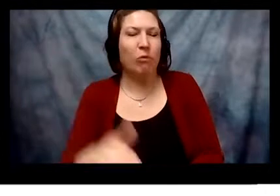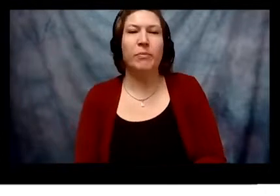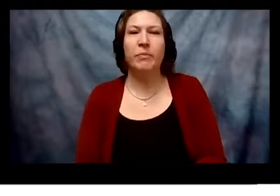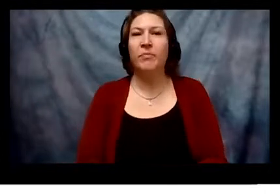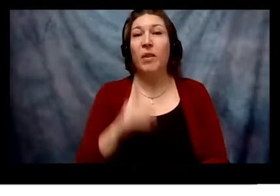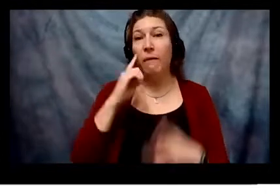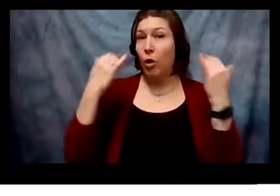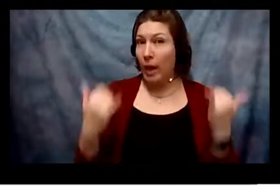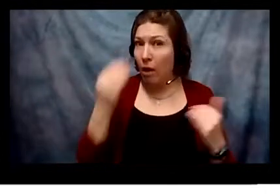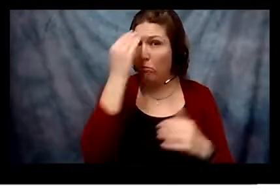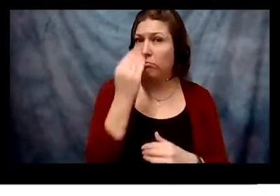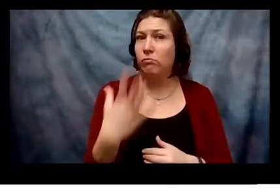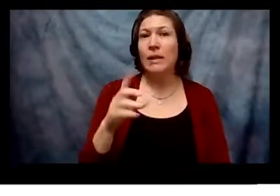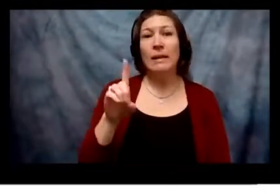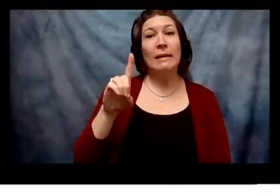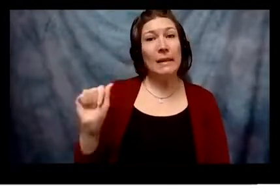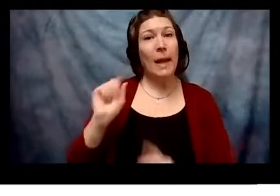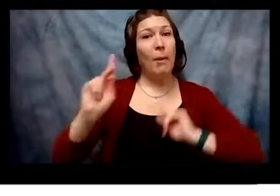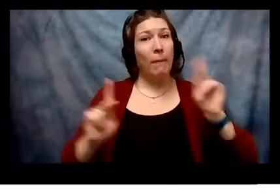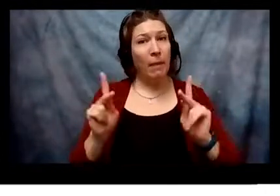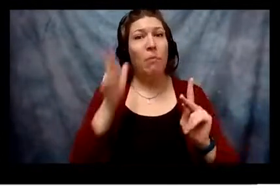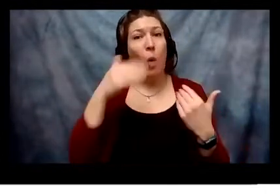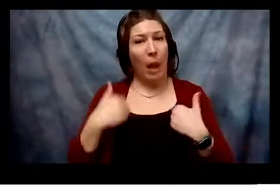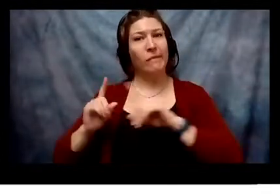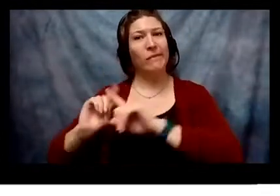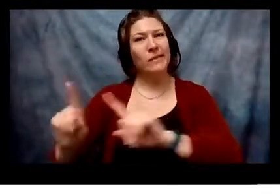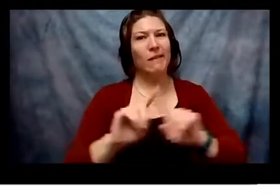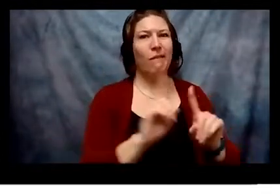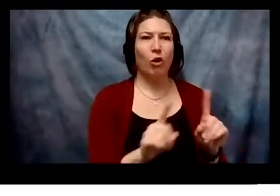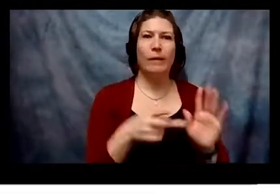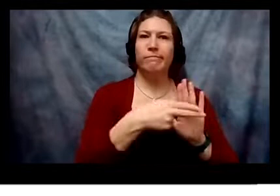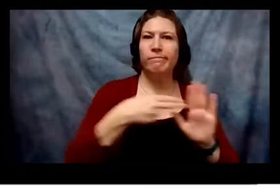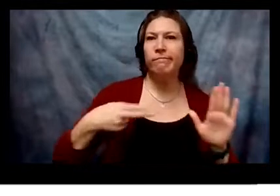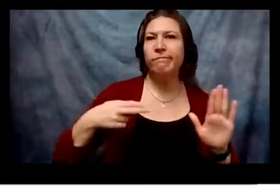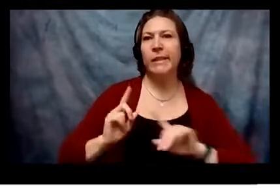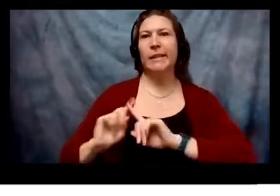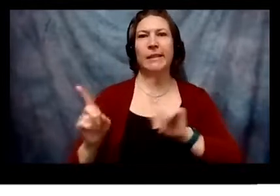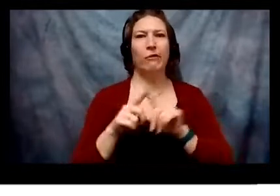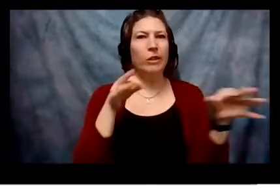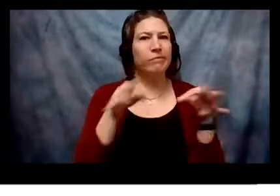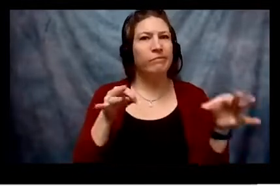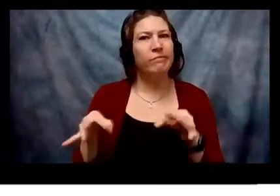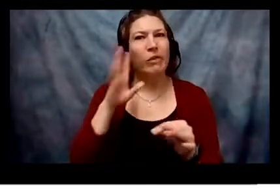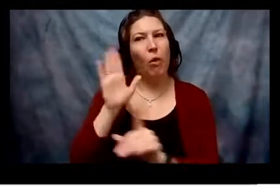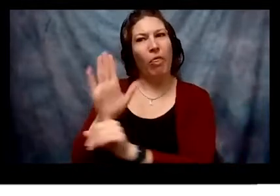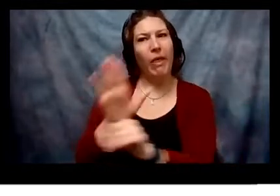disabled people choose different ways to describe their own disability and communities.